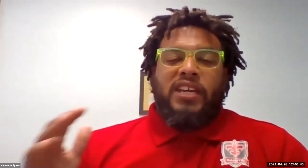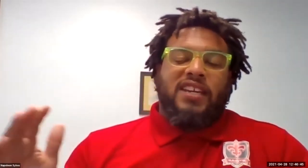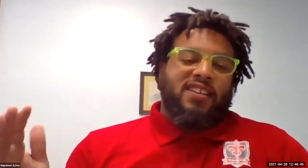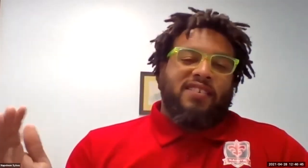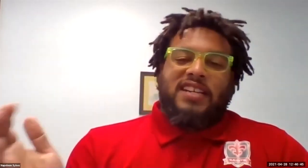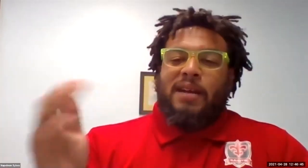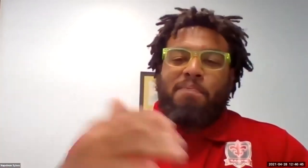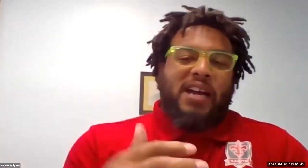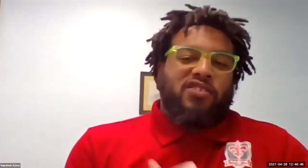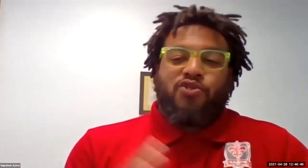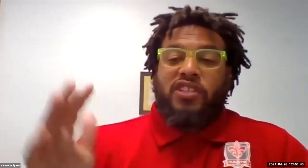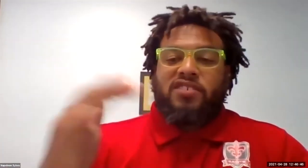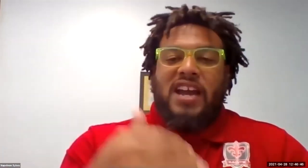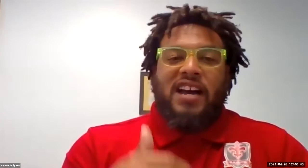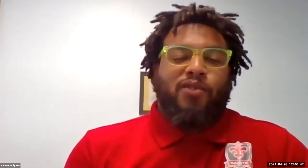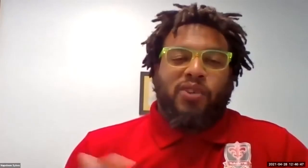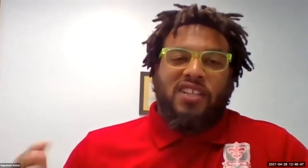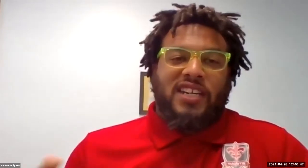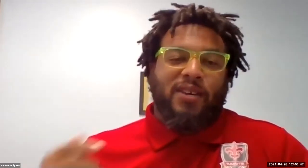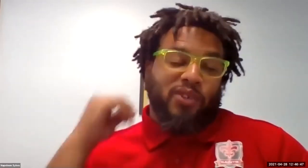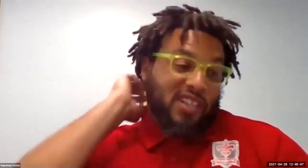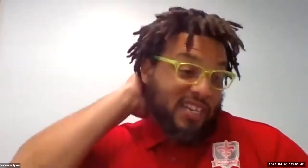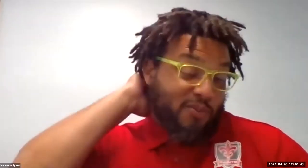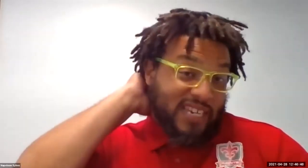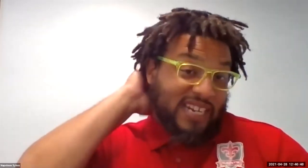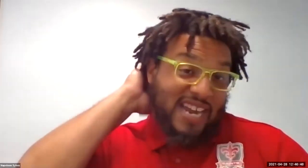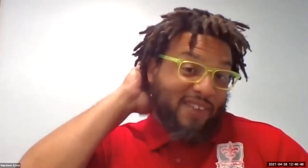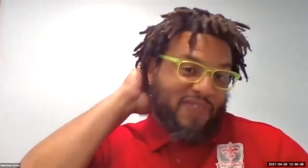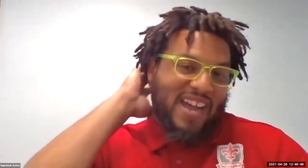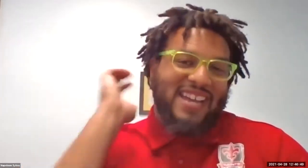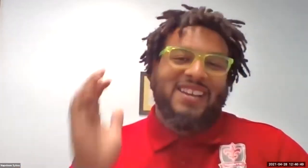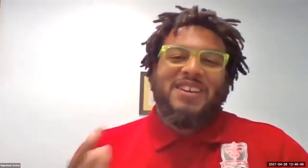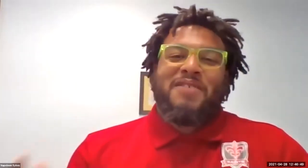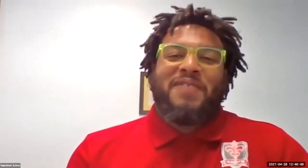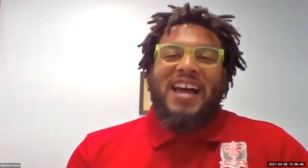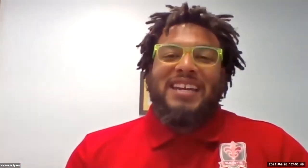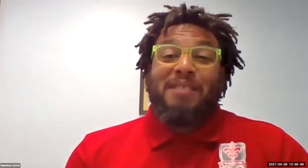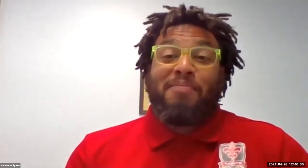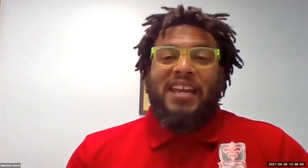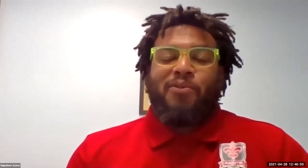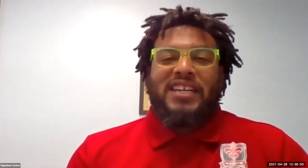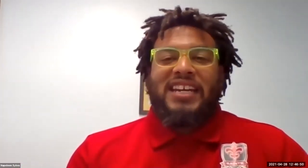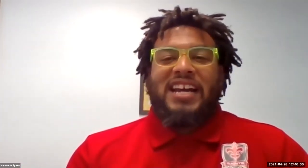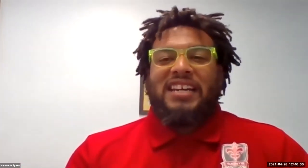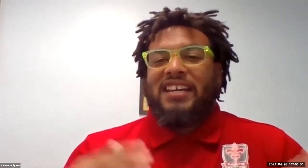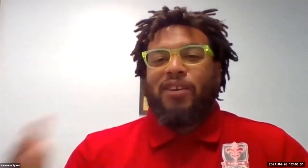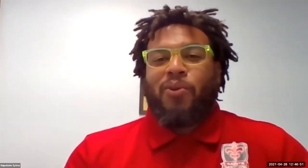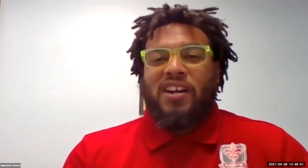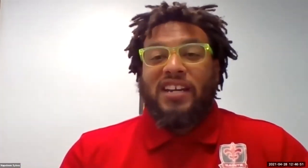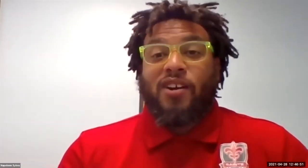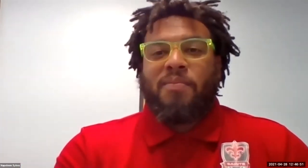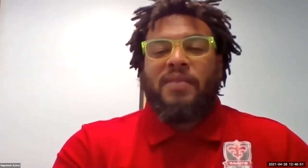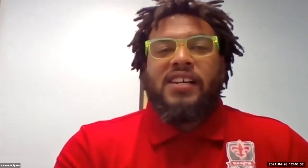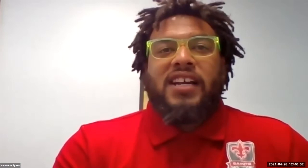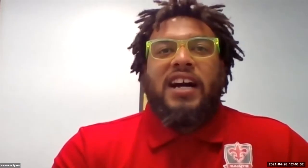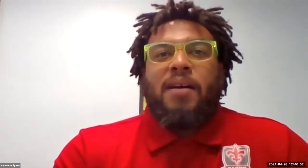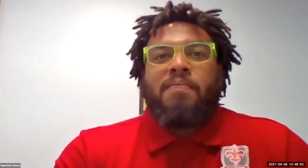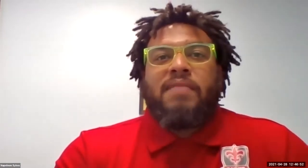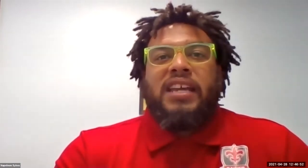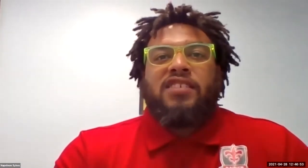If there is anyone else that would like to share, you can raise your hand or unmute yourself.